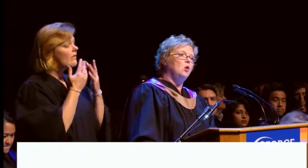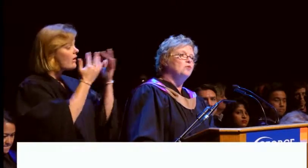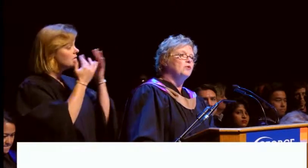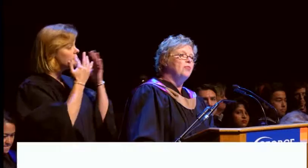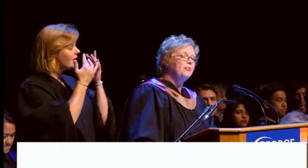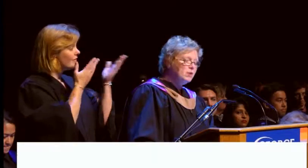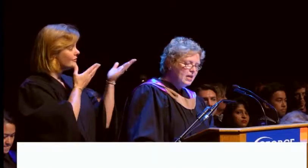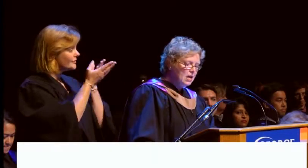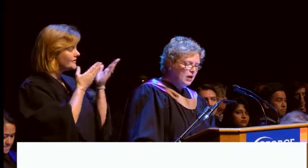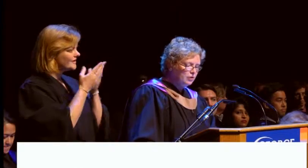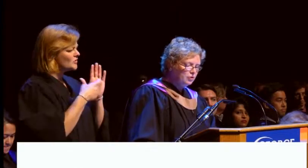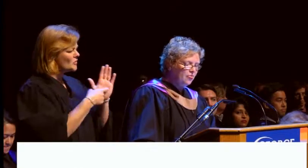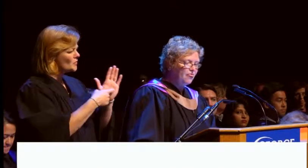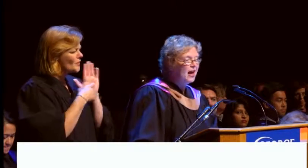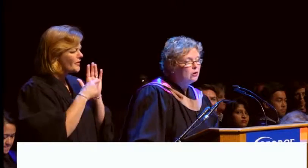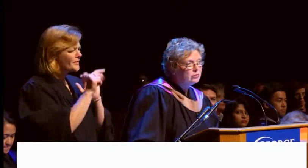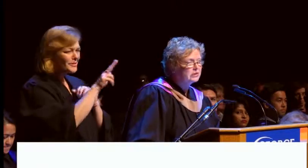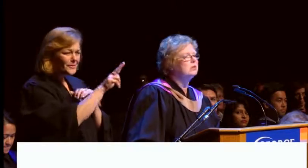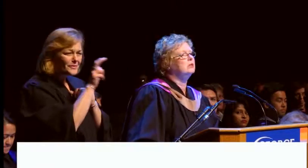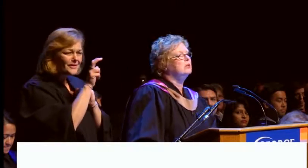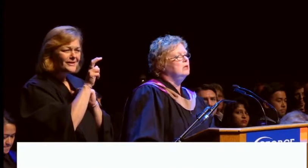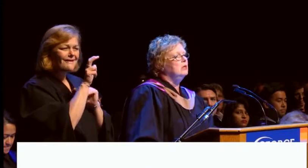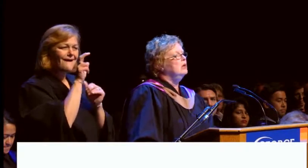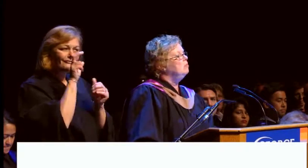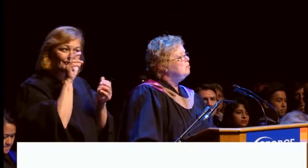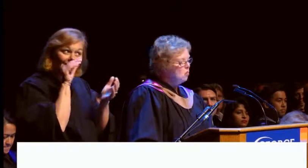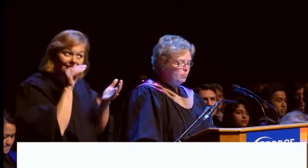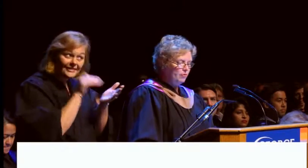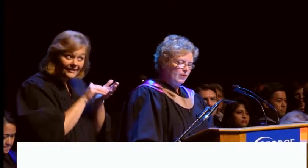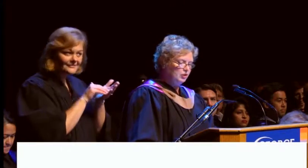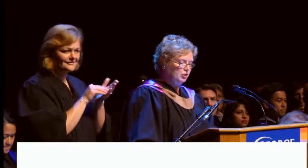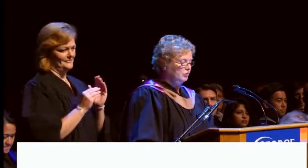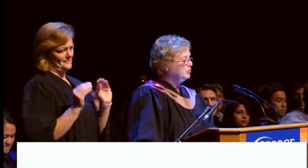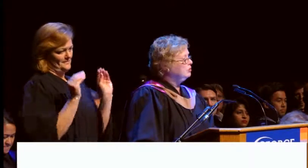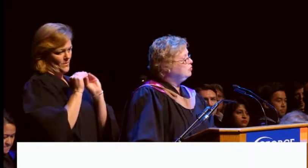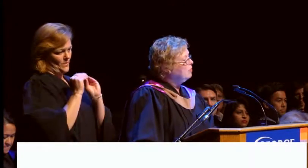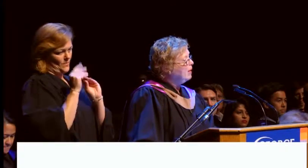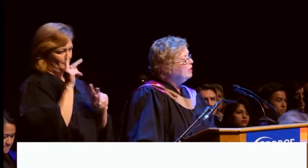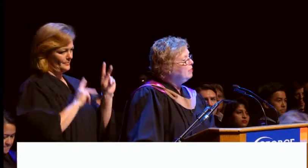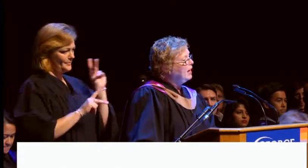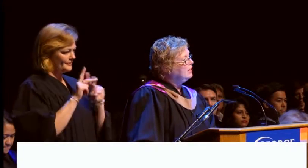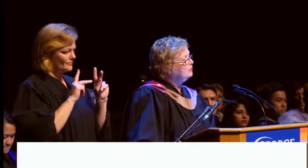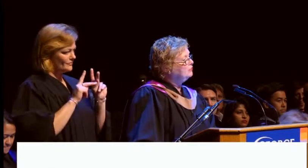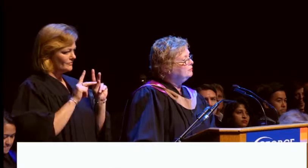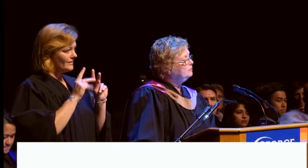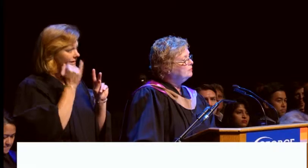OVER 300,000 MORE PROFESSIONALS TO REMAIN COMPETITIVE.